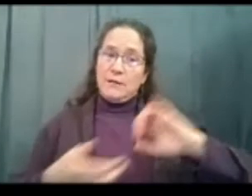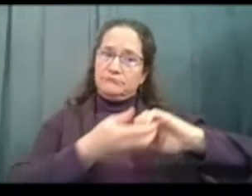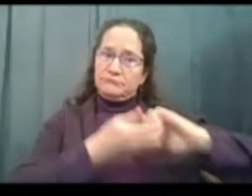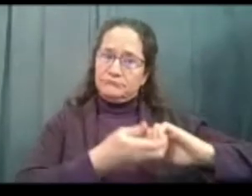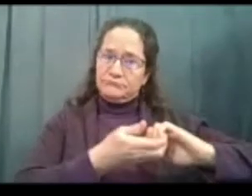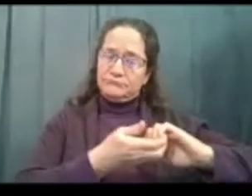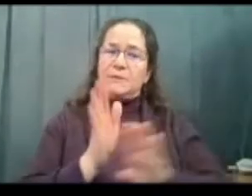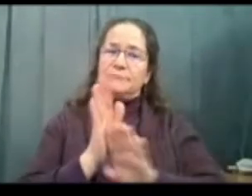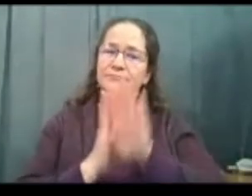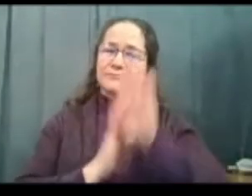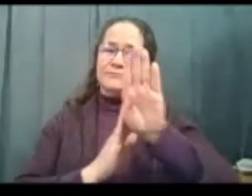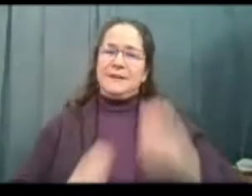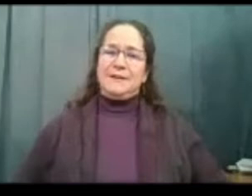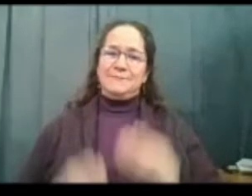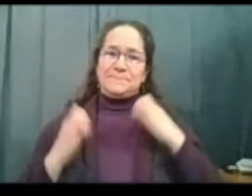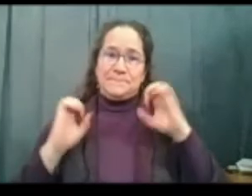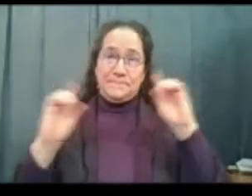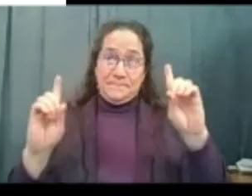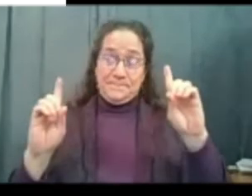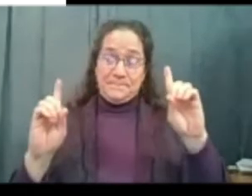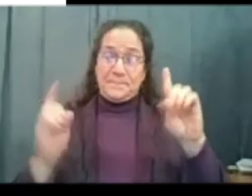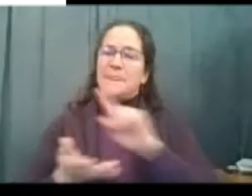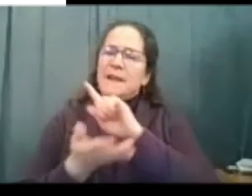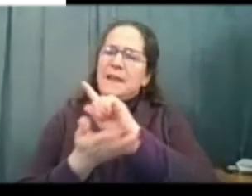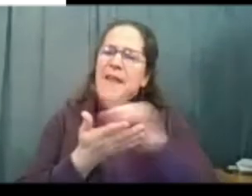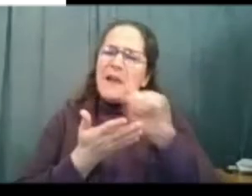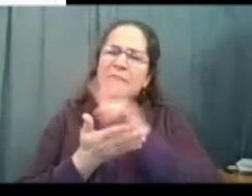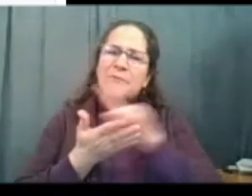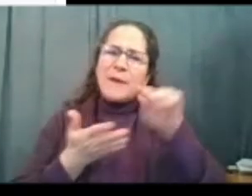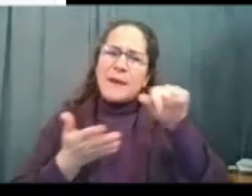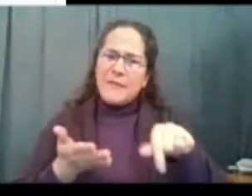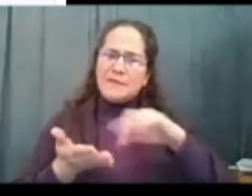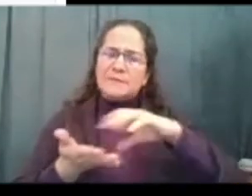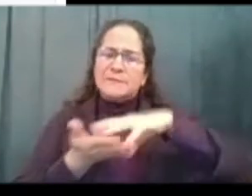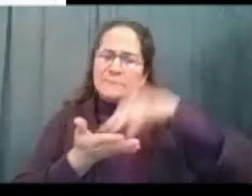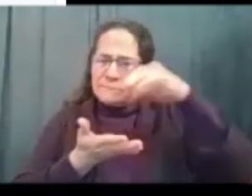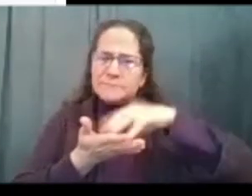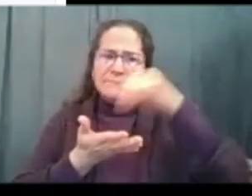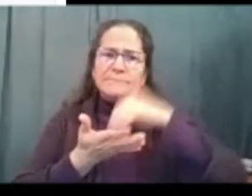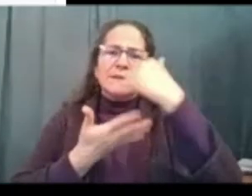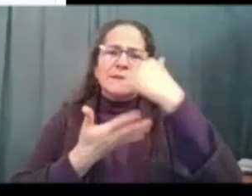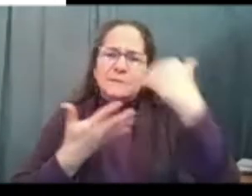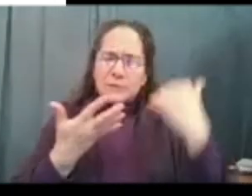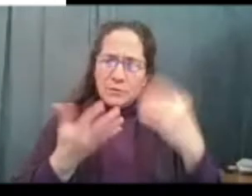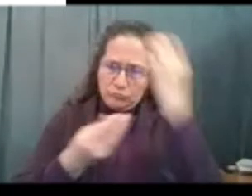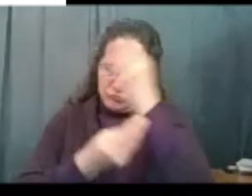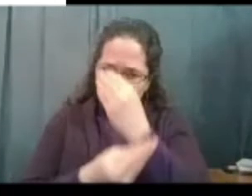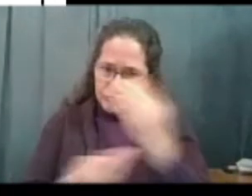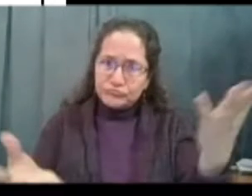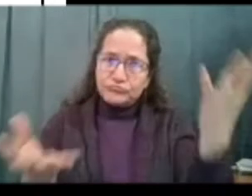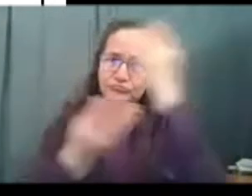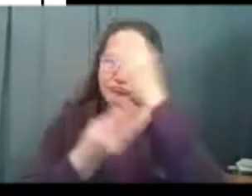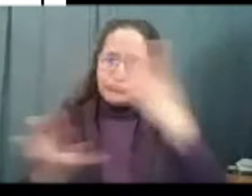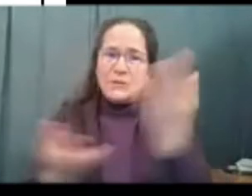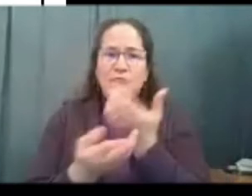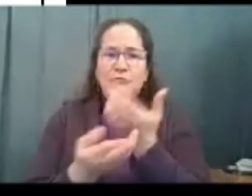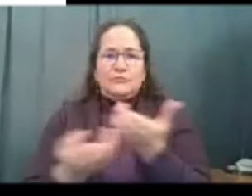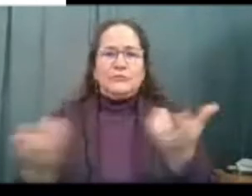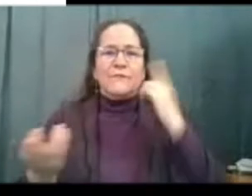Each week this virtual learning series brings you information and resources on a variety of topics to help support learning